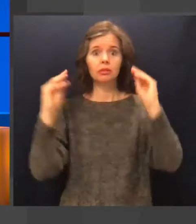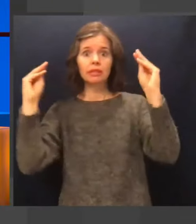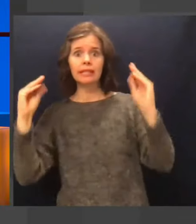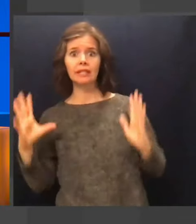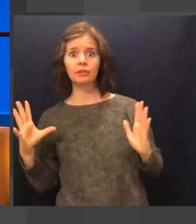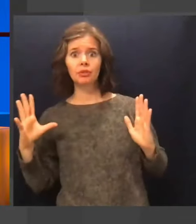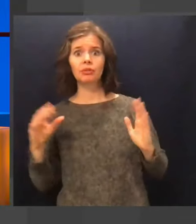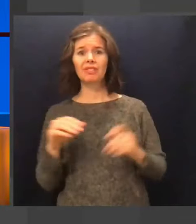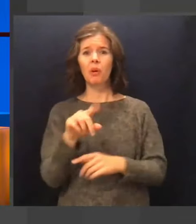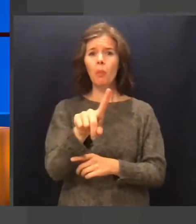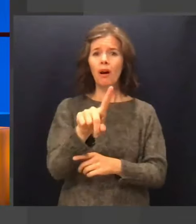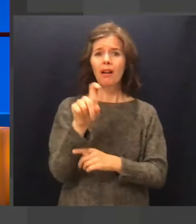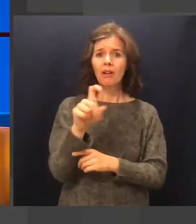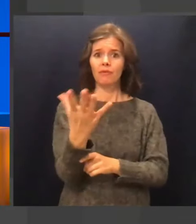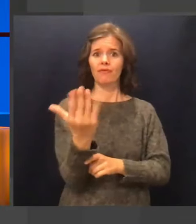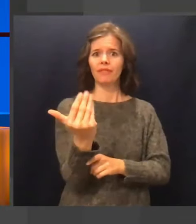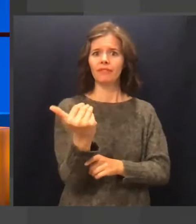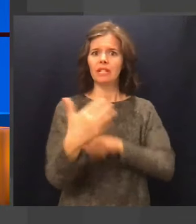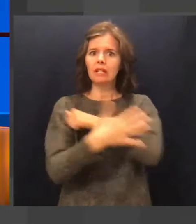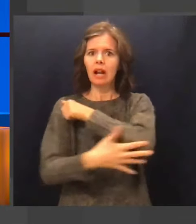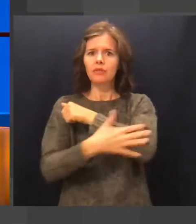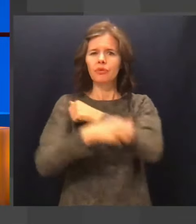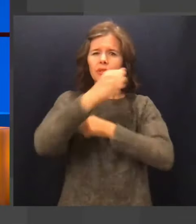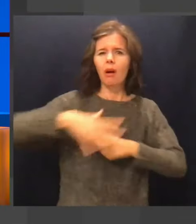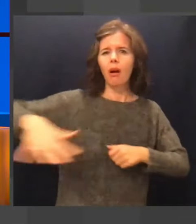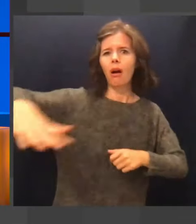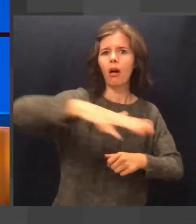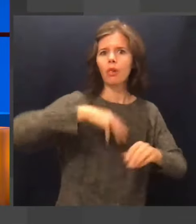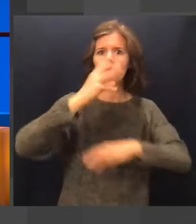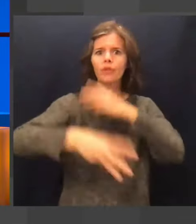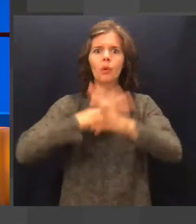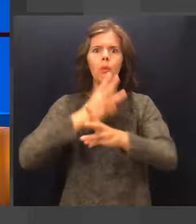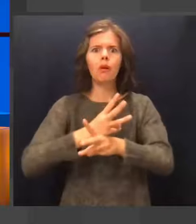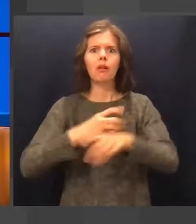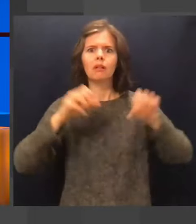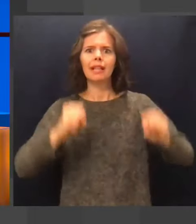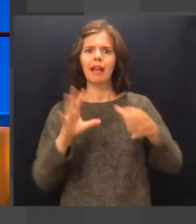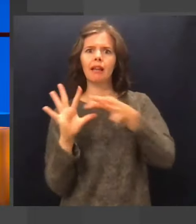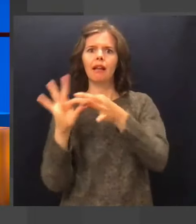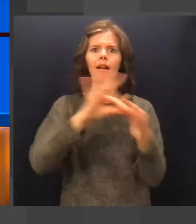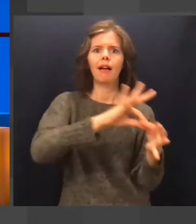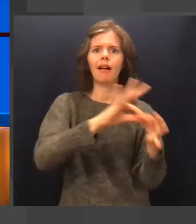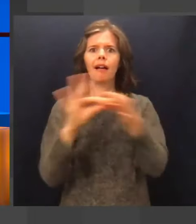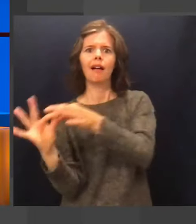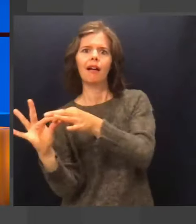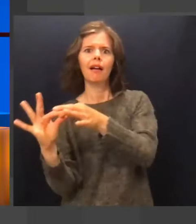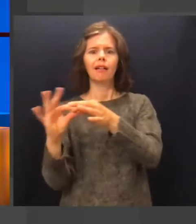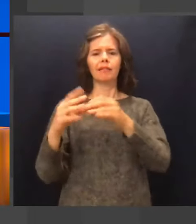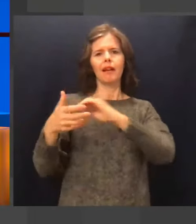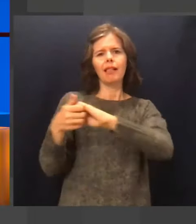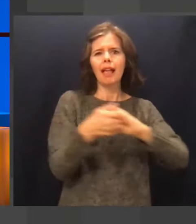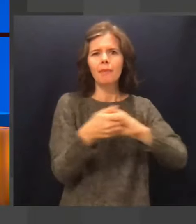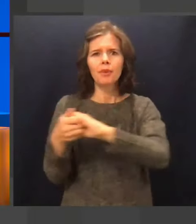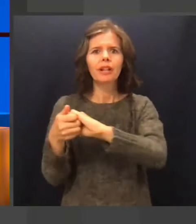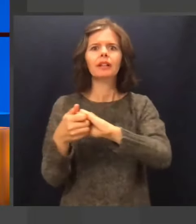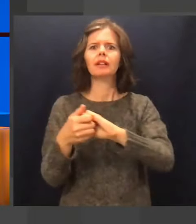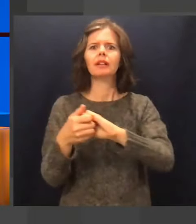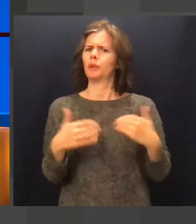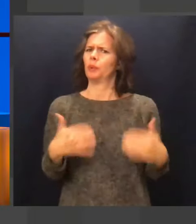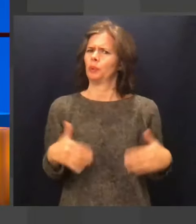EDUCATION EDITION. STUDENTS AROUND THE WORLD ARE ABLE TO LEARN IN EXCITING AND INTERACTIVE WAYS USING THE GAME AS A LEARNING-BASED PLATFORM. STUDENTS AND TEACHERS IN 115 COUNTRIES AROUND THE WORLD ARE ABLE TO COLLABORATE, LEARN, AND